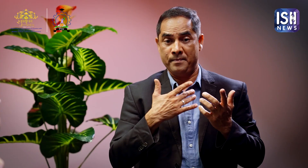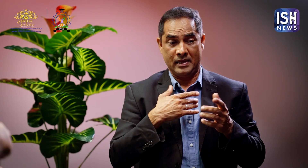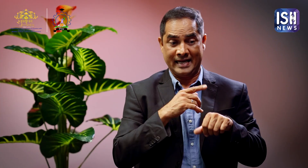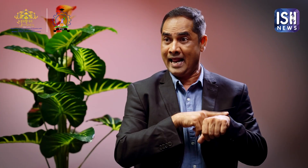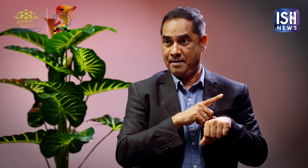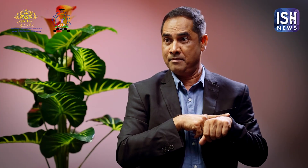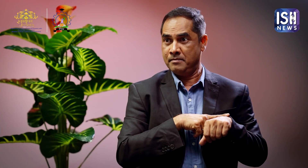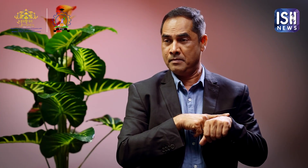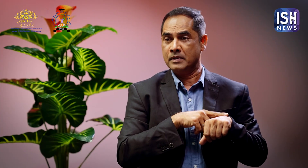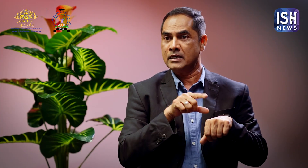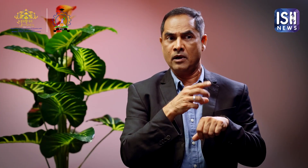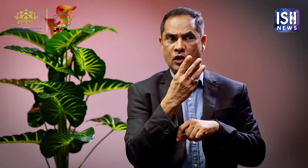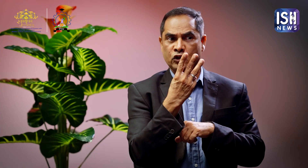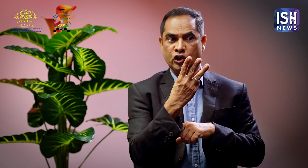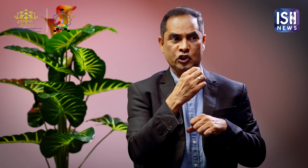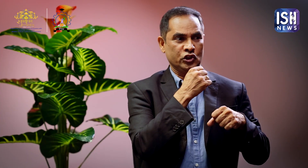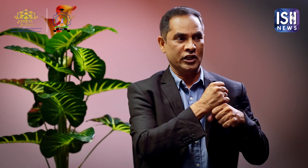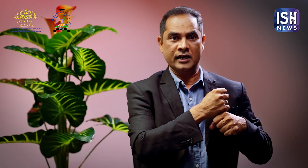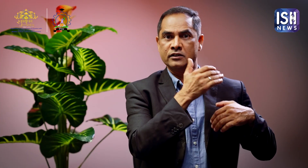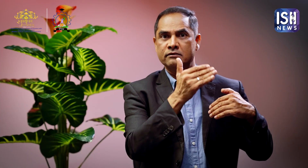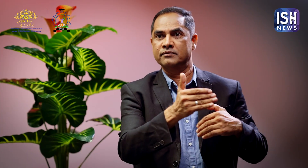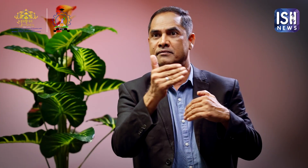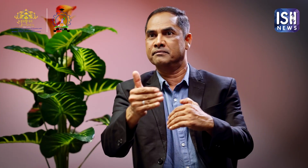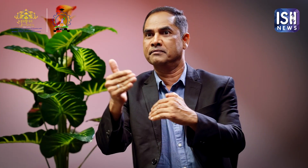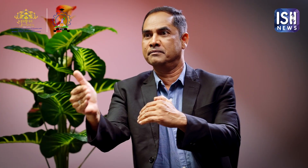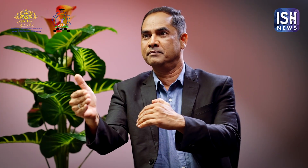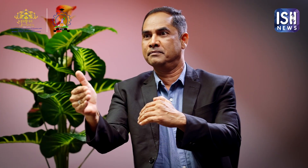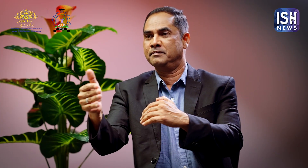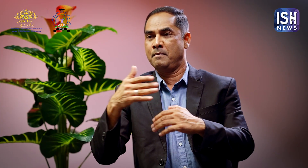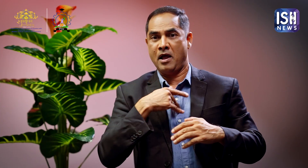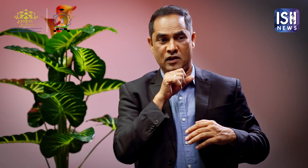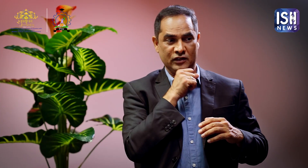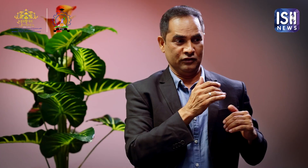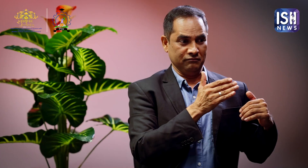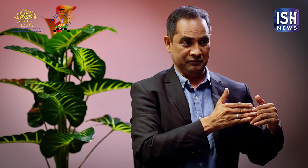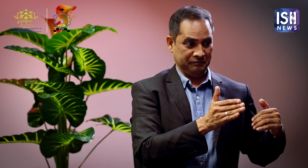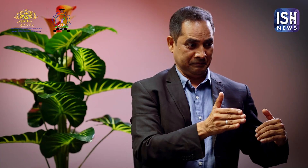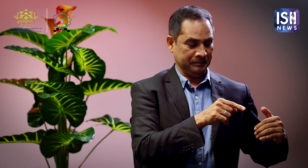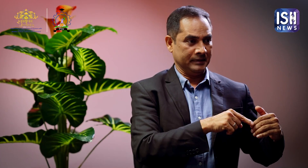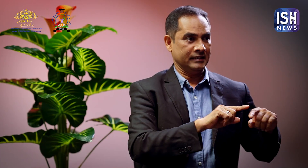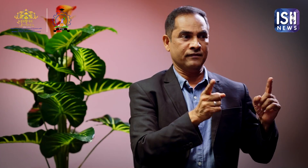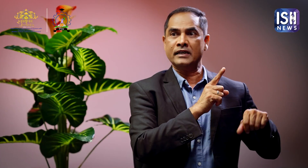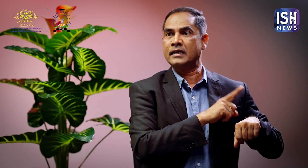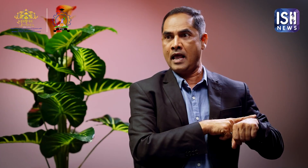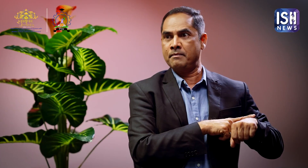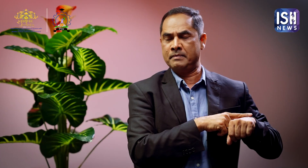My time was three generations before today. During my time, things were different.